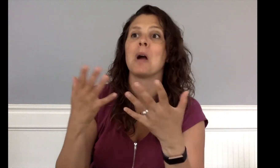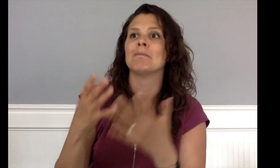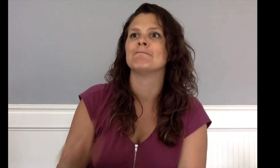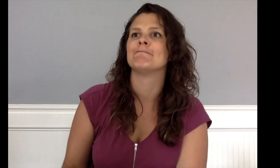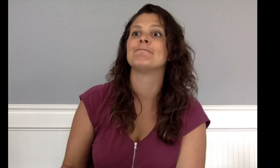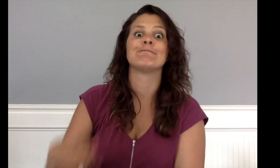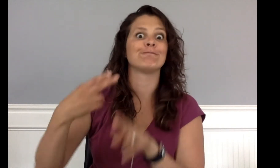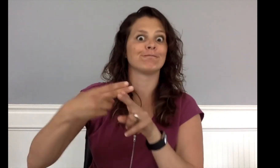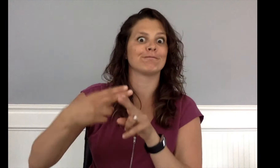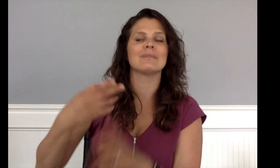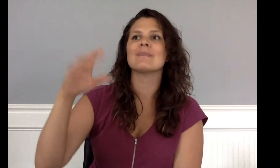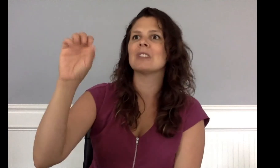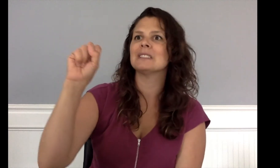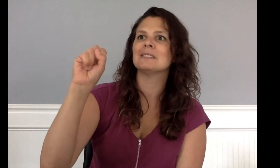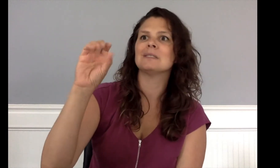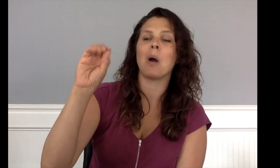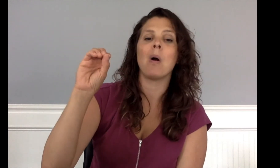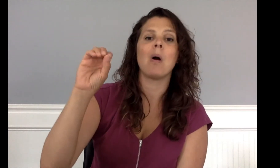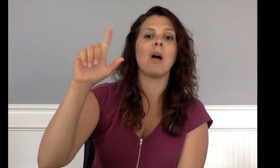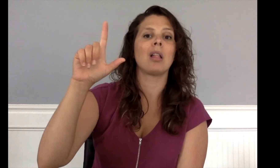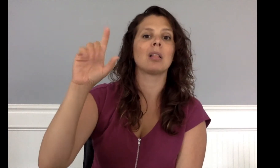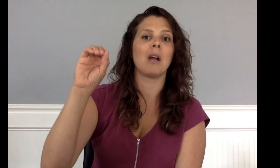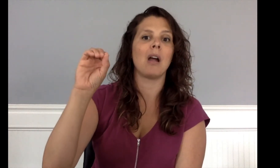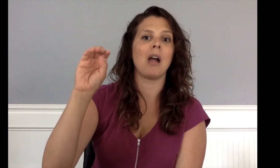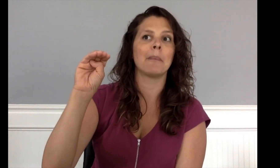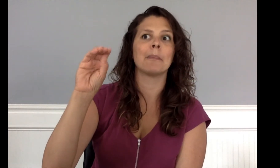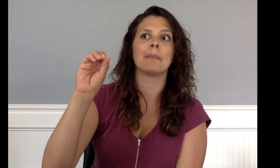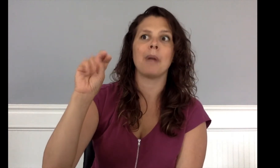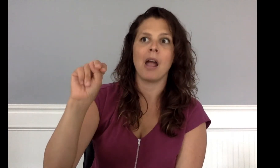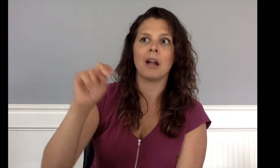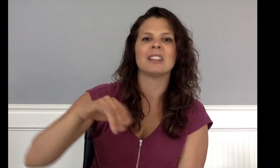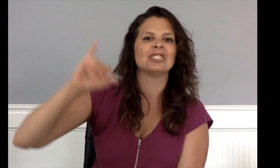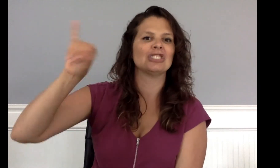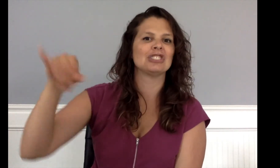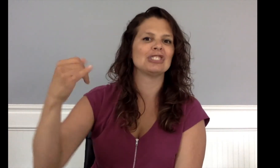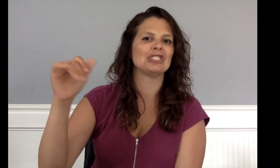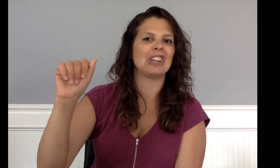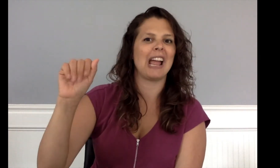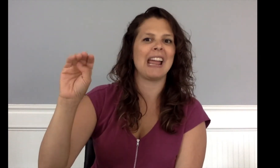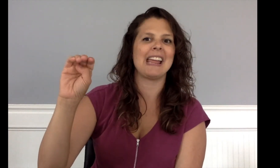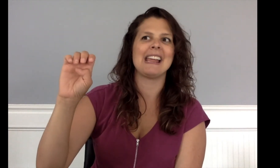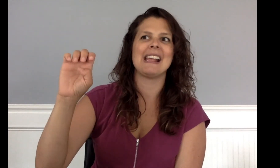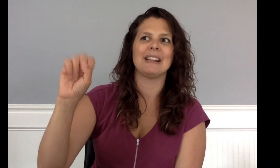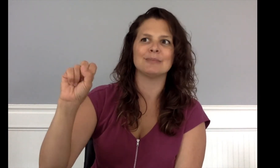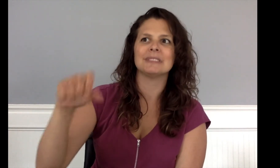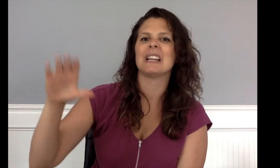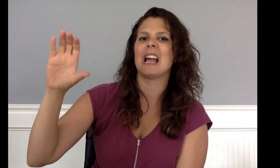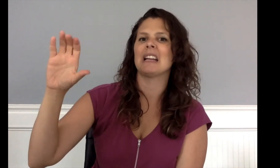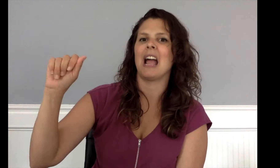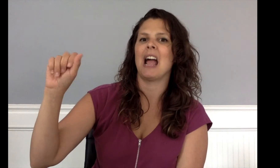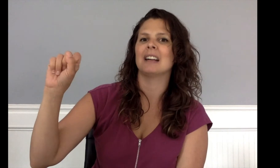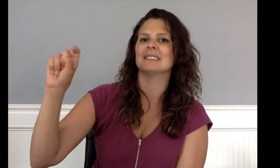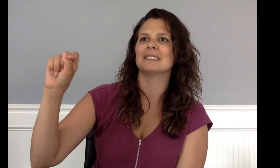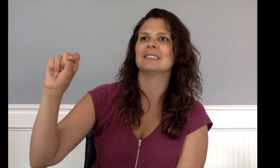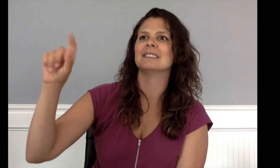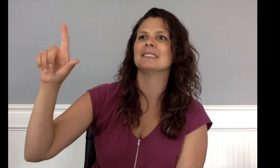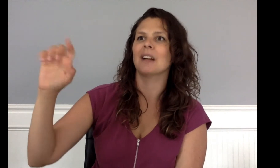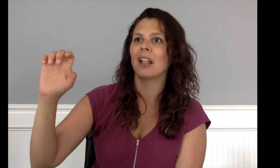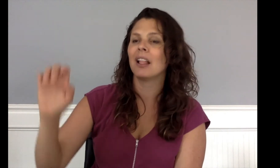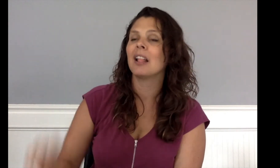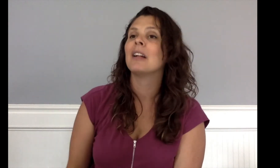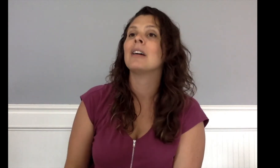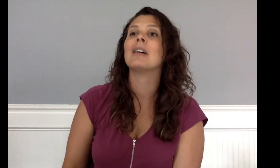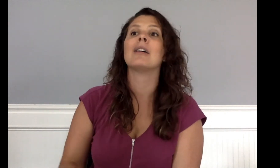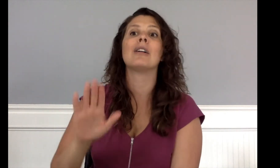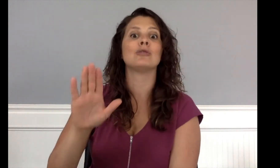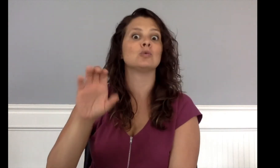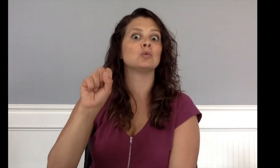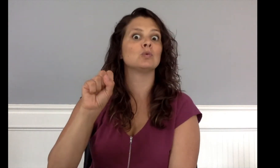Underneath his picture it read: "SOLOMON JAMES CASTLE